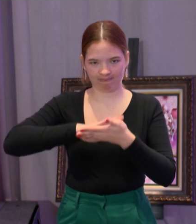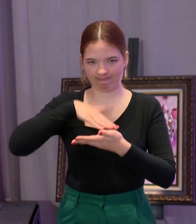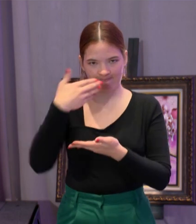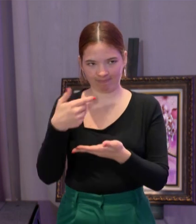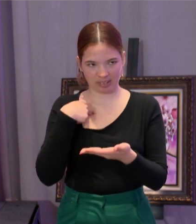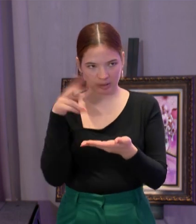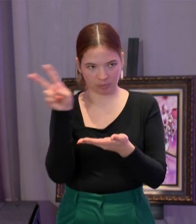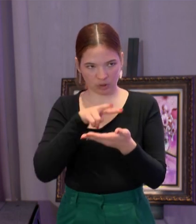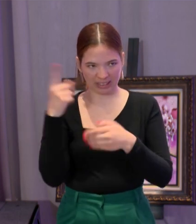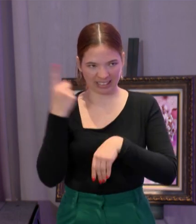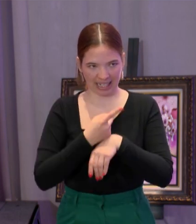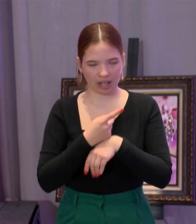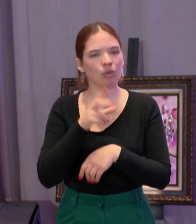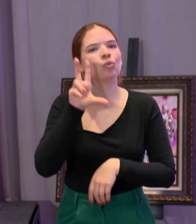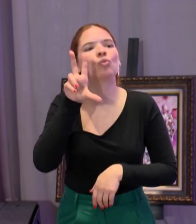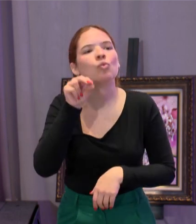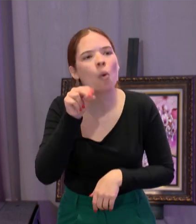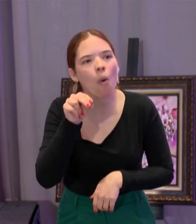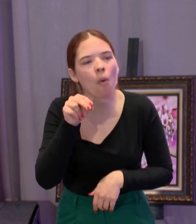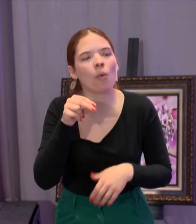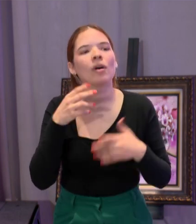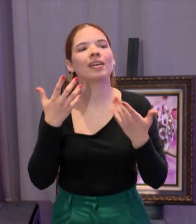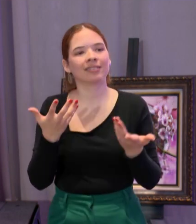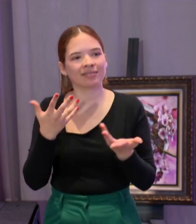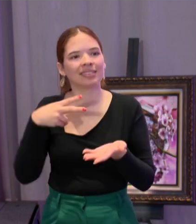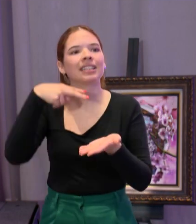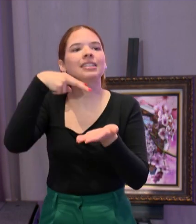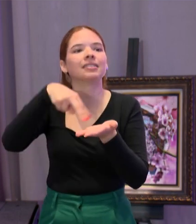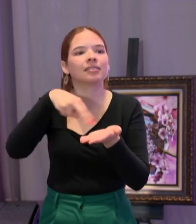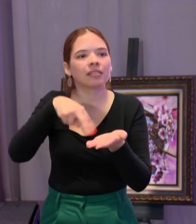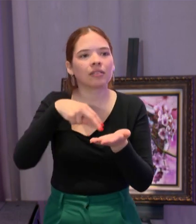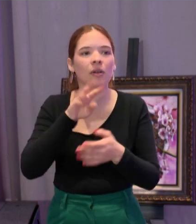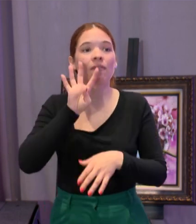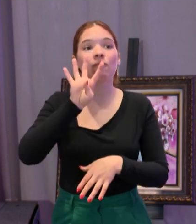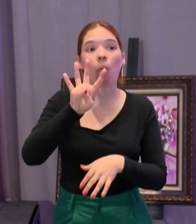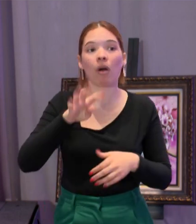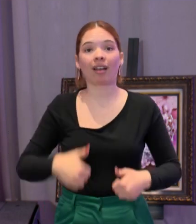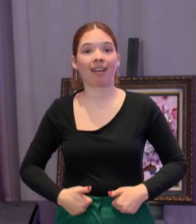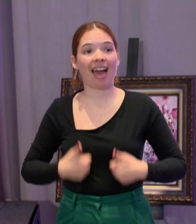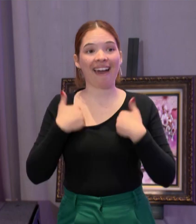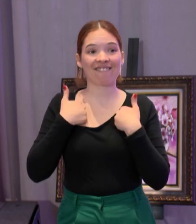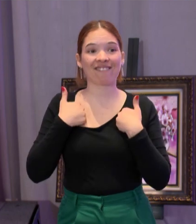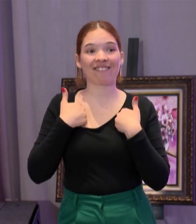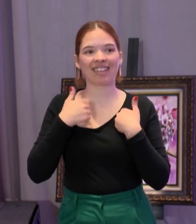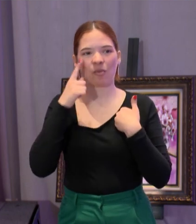DATES, PLEASE JOIN ME IN WELCOMING THE DANCE4LIFE DANCERS TO HELP ME ANNOUNCE THE DATE.